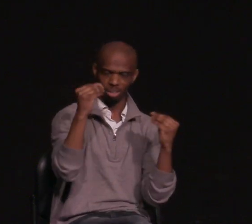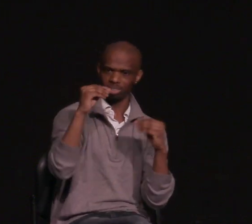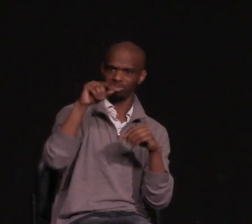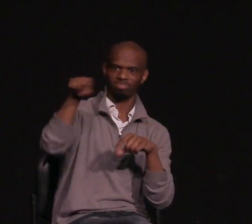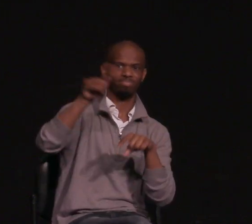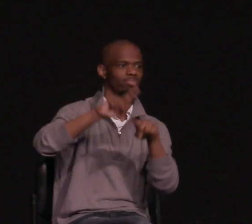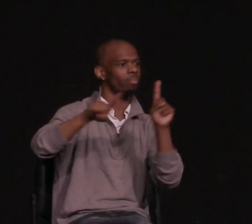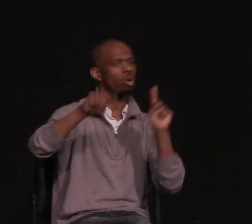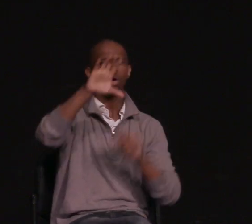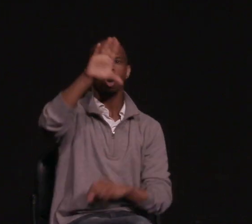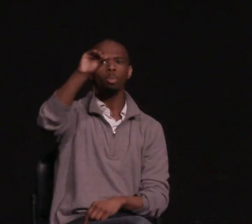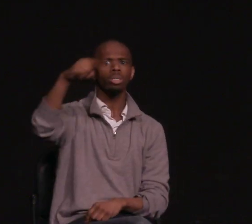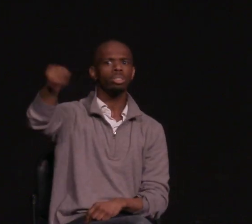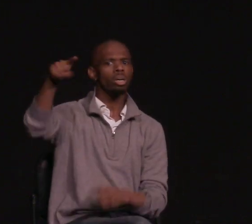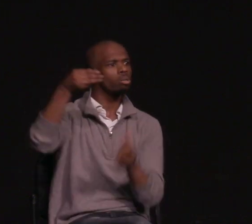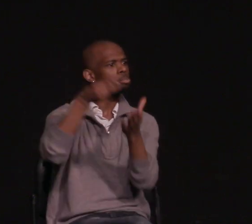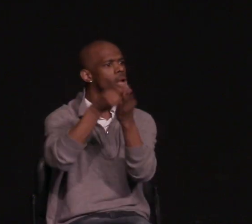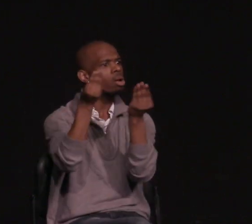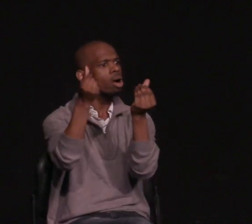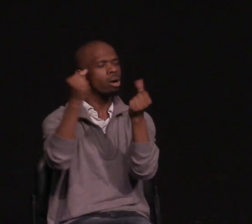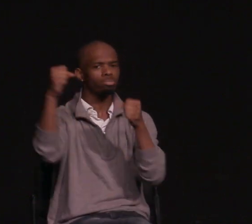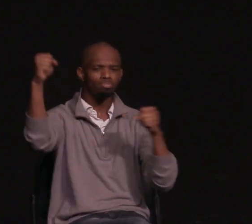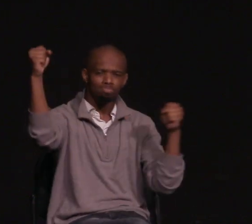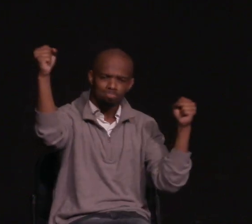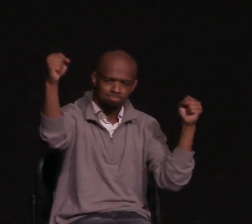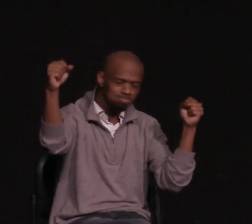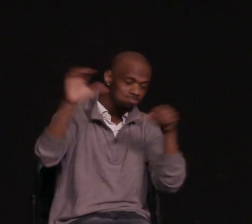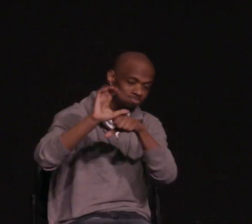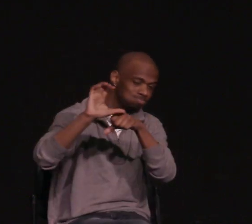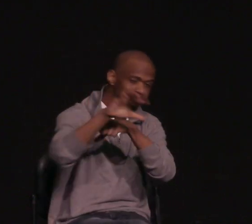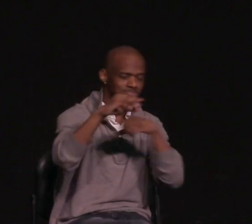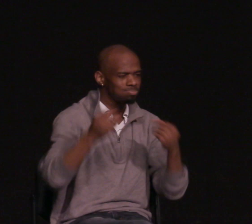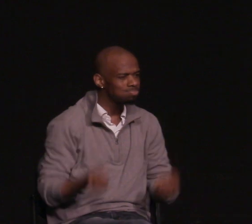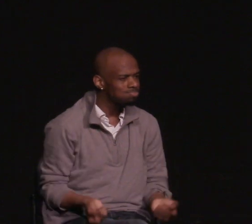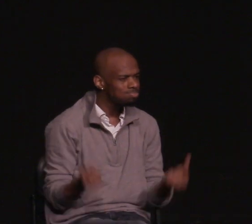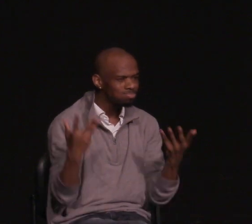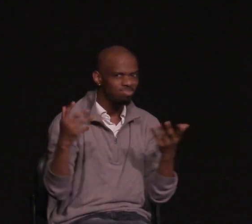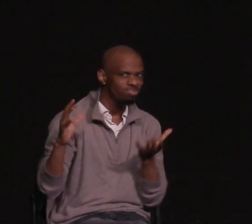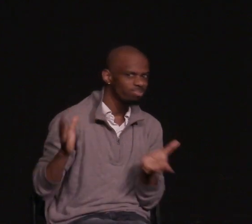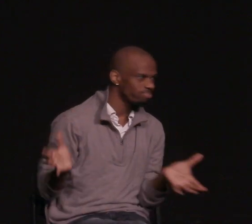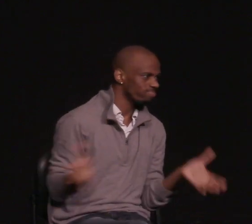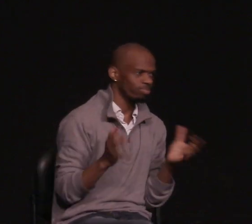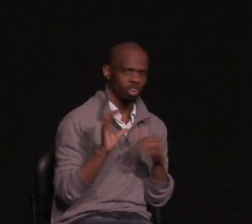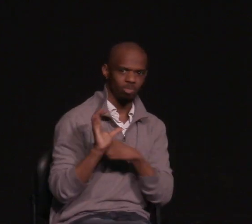spend billions of dollars encouraging us to buy food at corporate-owned supermarkets, to eat out at fast food